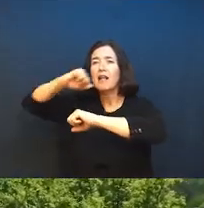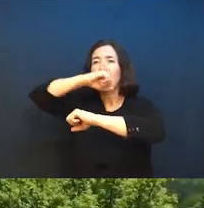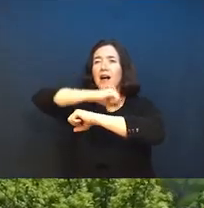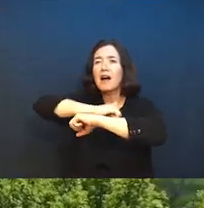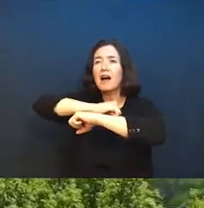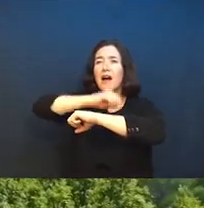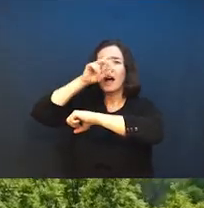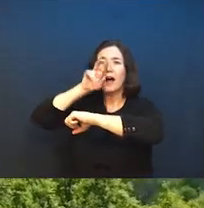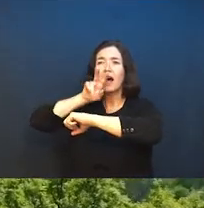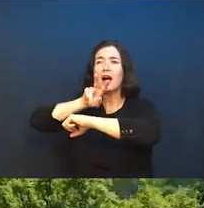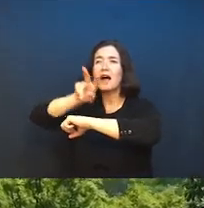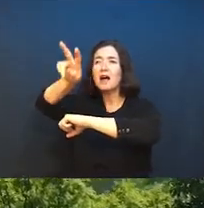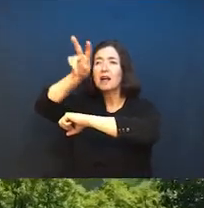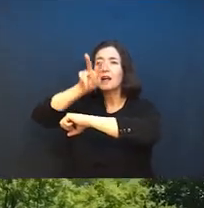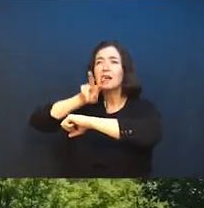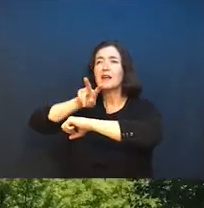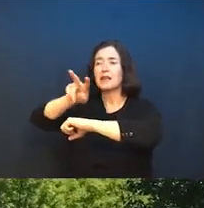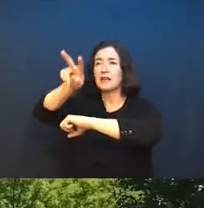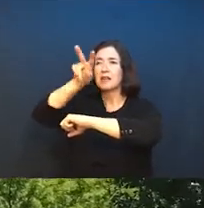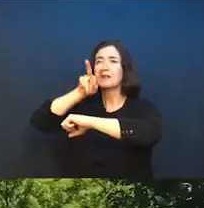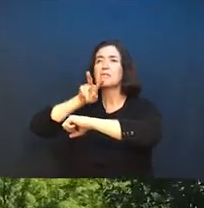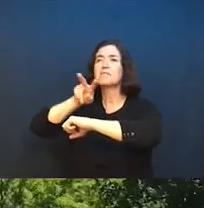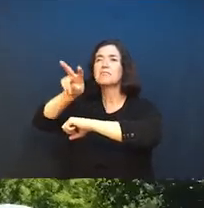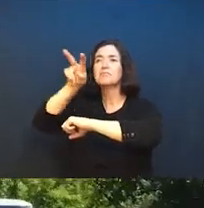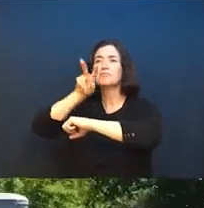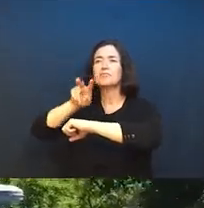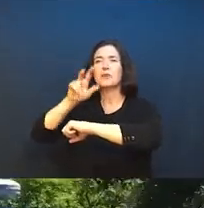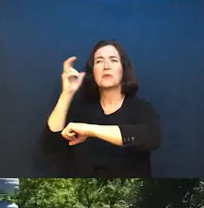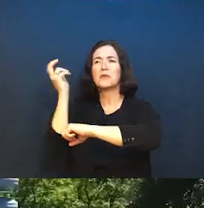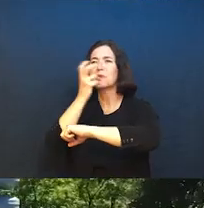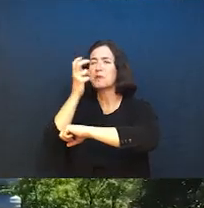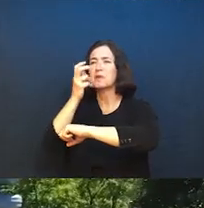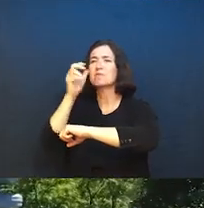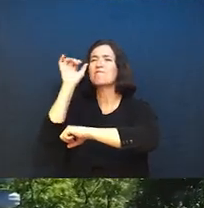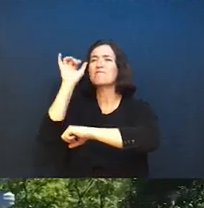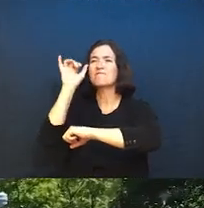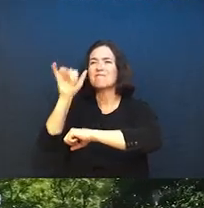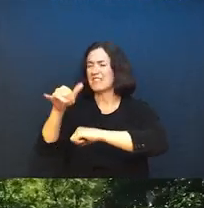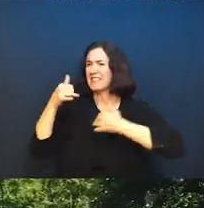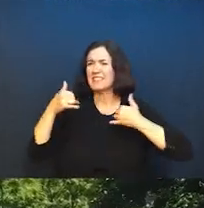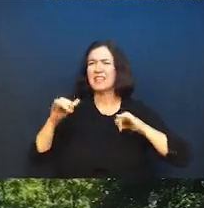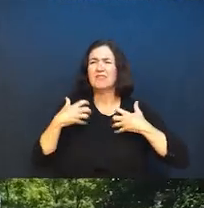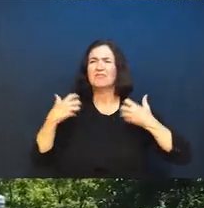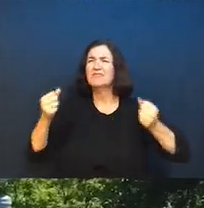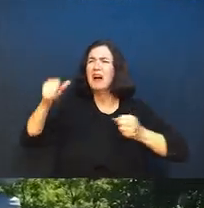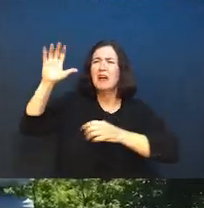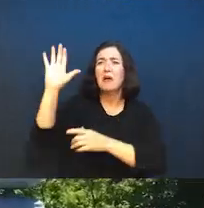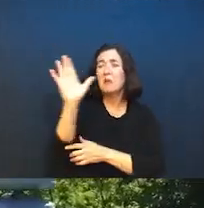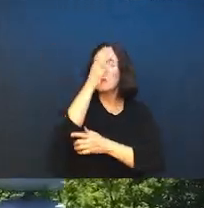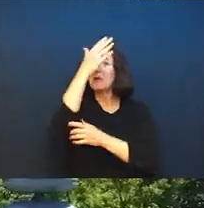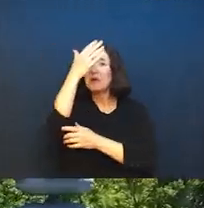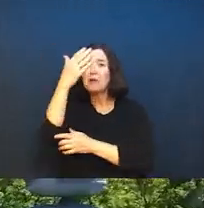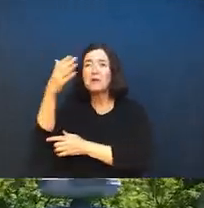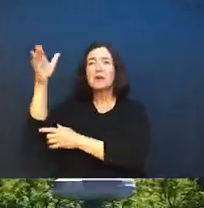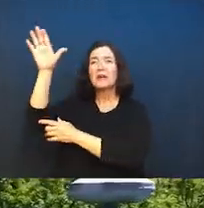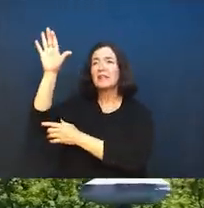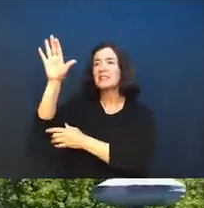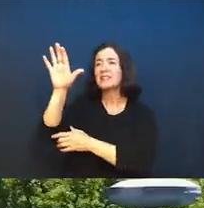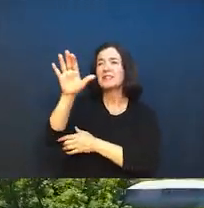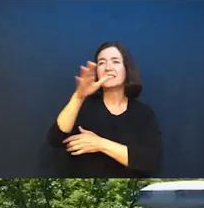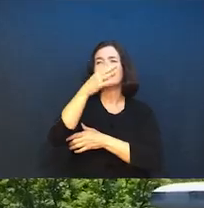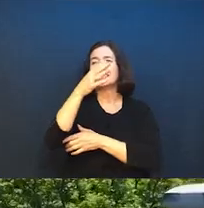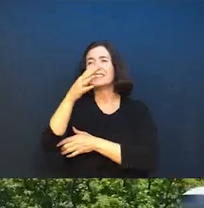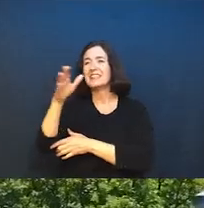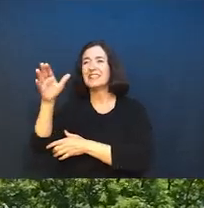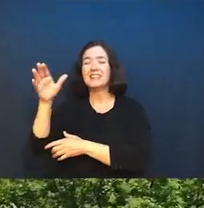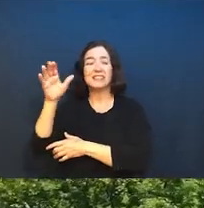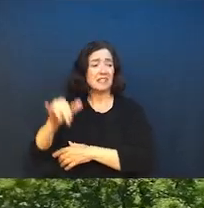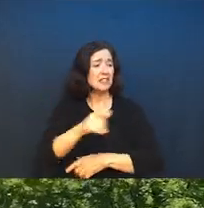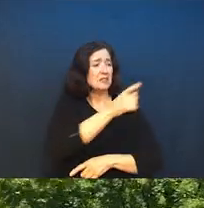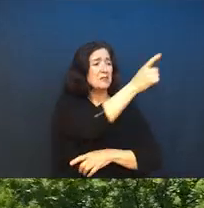O'er the ramparts we watched were so gallantly streaming?